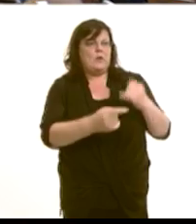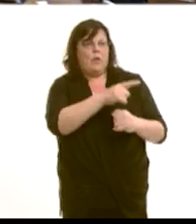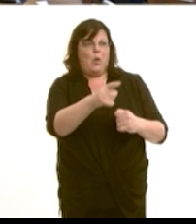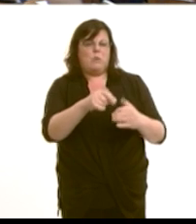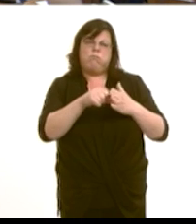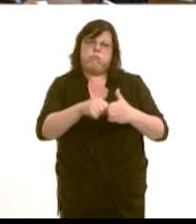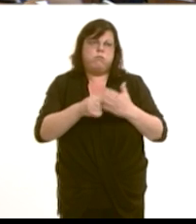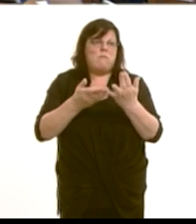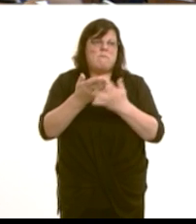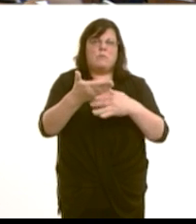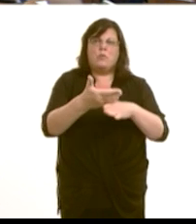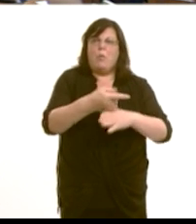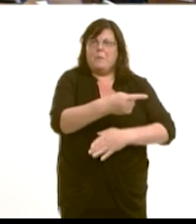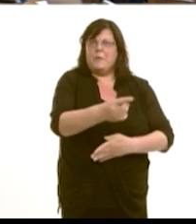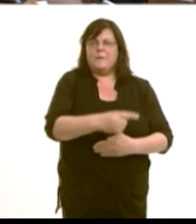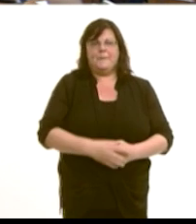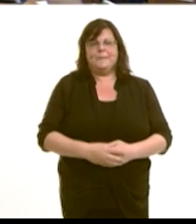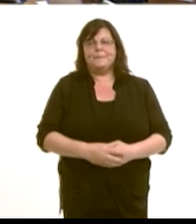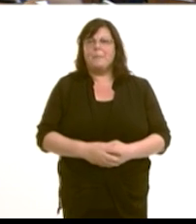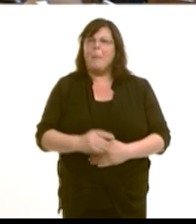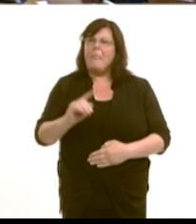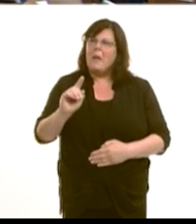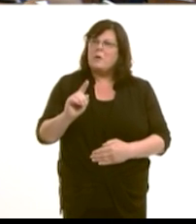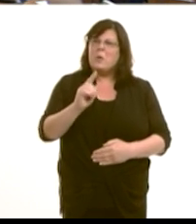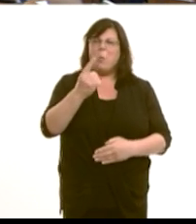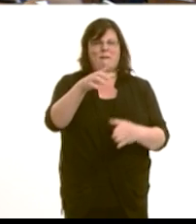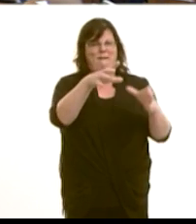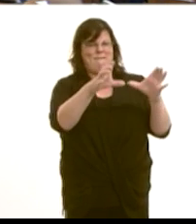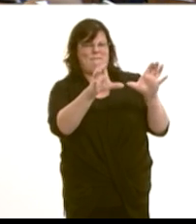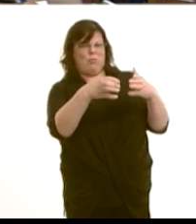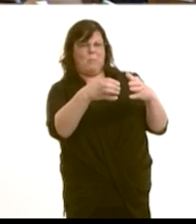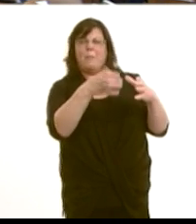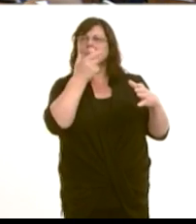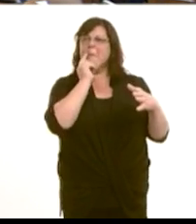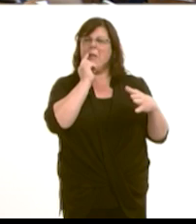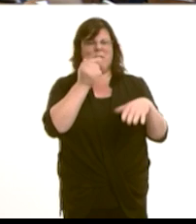Thatís just one sector of Welsh civic society, and it shows how important our EU membership